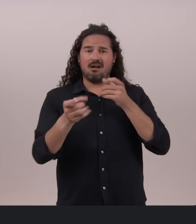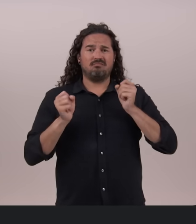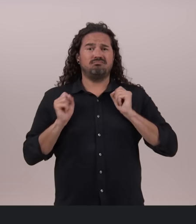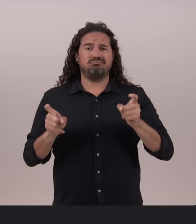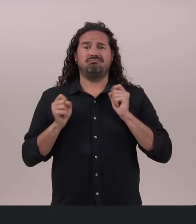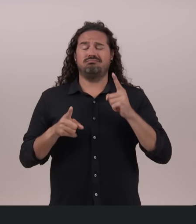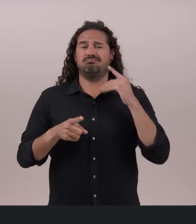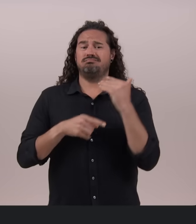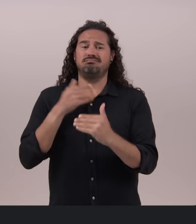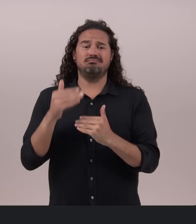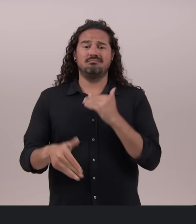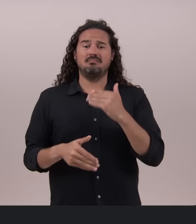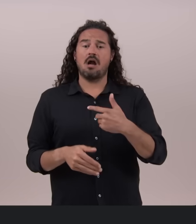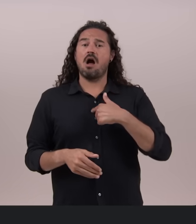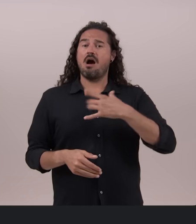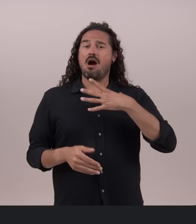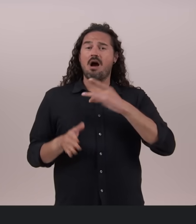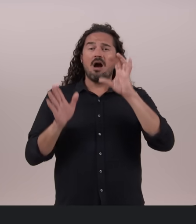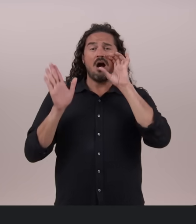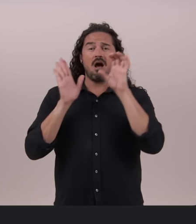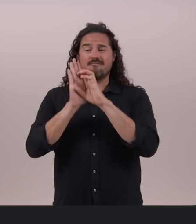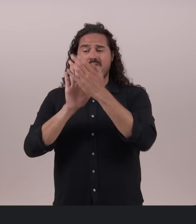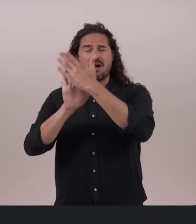And I love this fun cover art that was generated with Nano Banana.